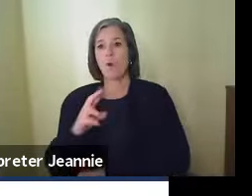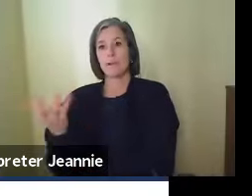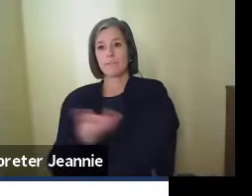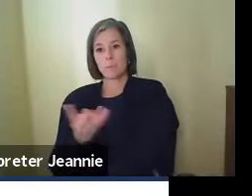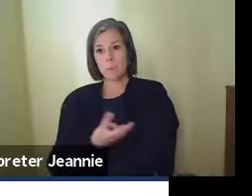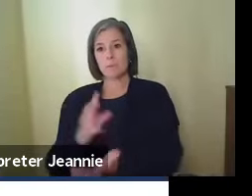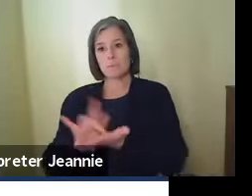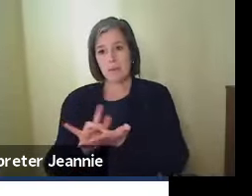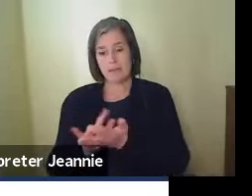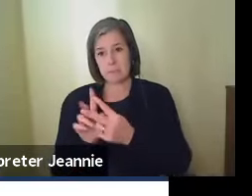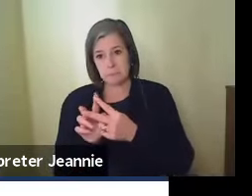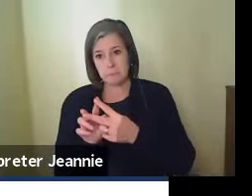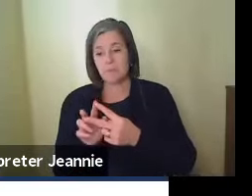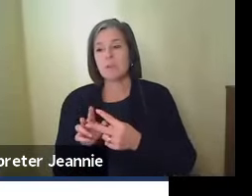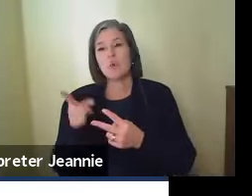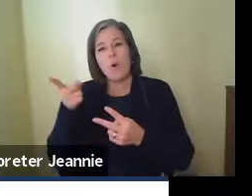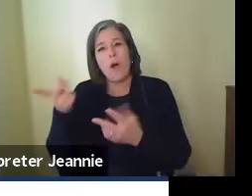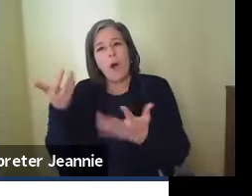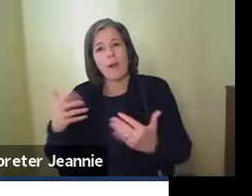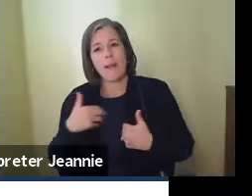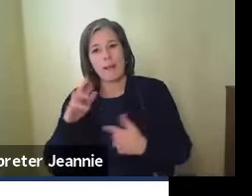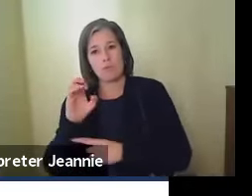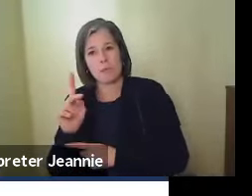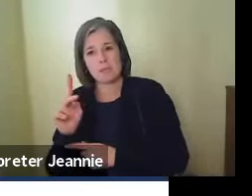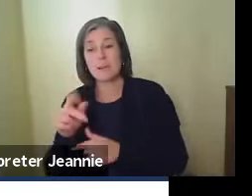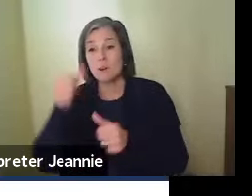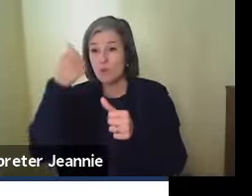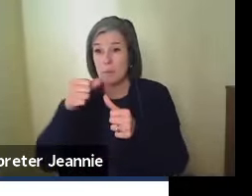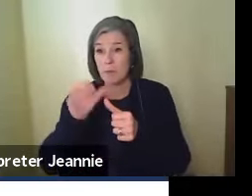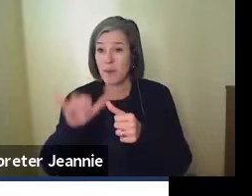there was some risk factor there already. This was two individuals out of what